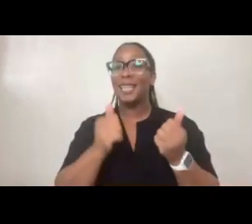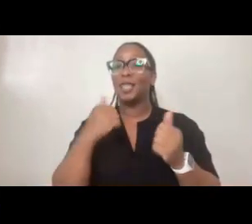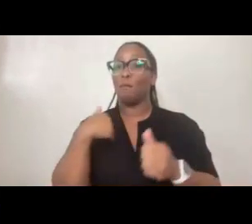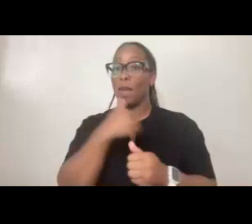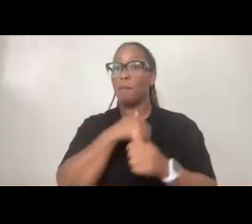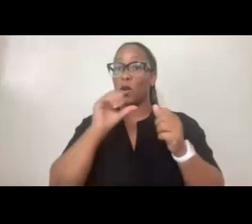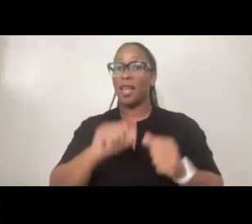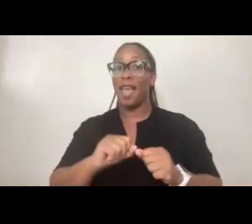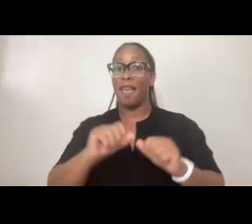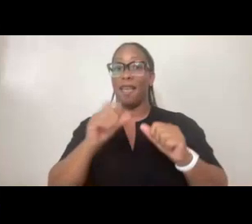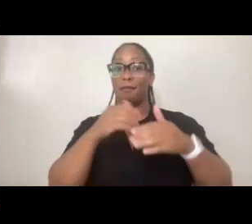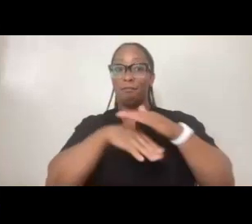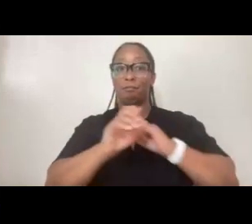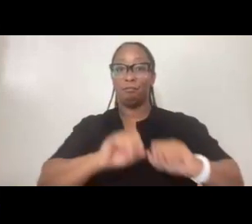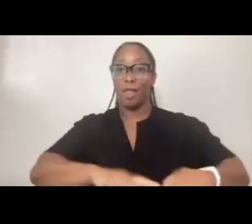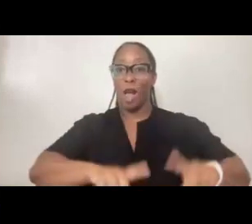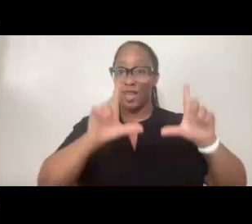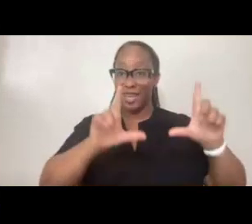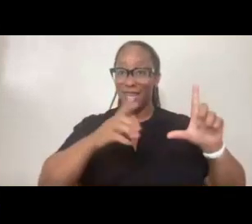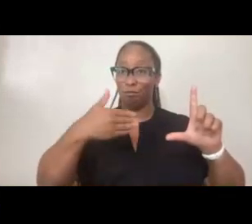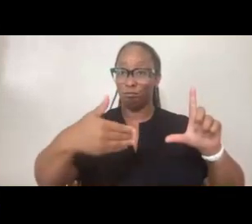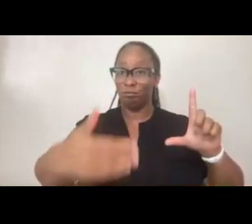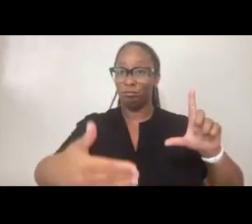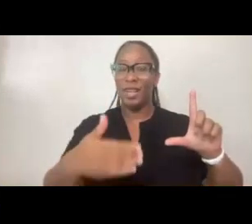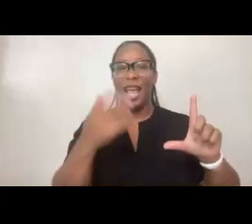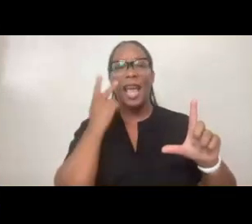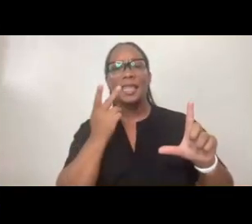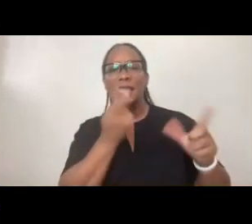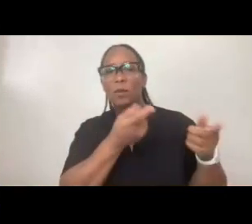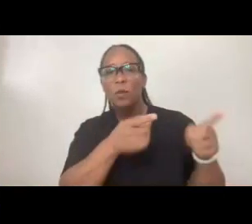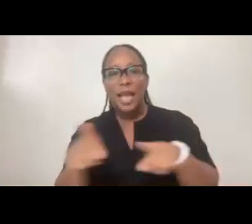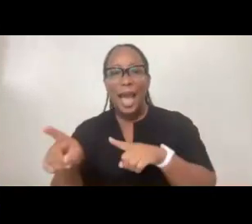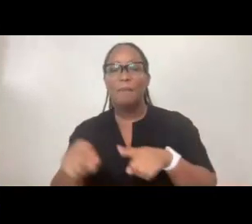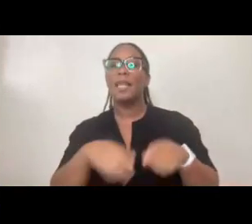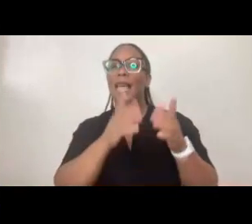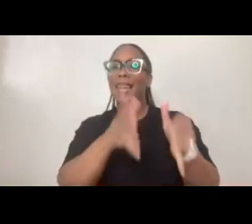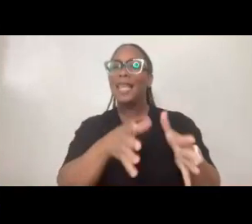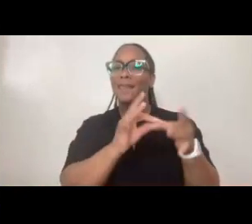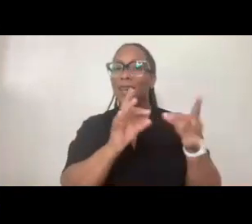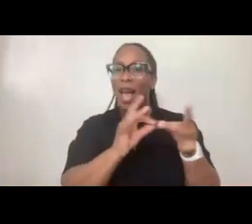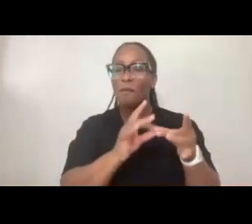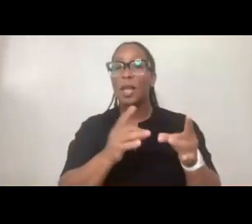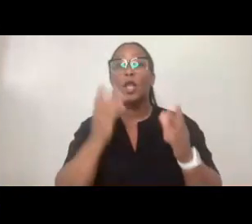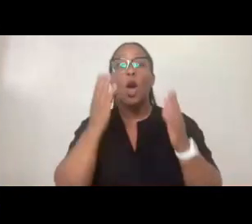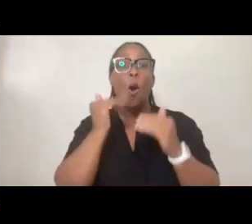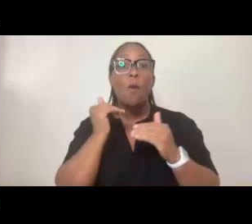member can log in from time to time and look at what's going on. Make comment, hopefully ask questions.